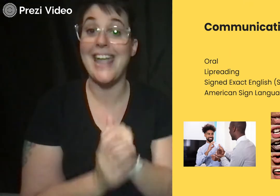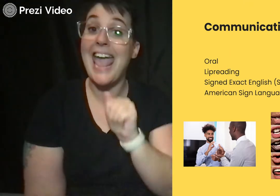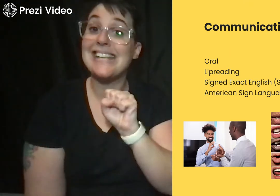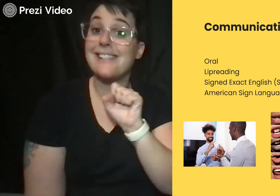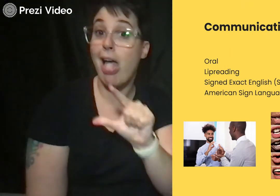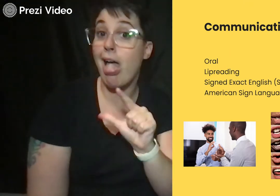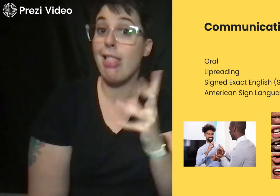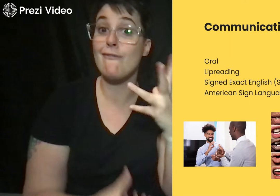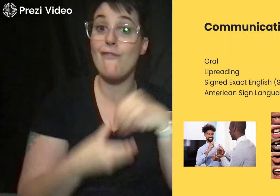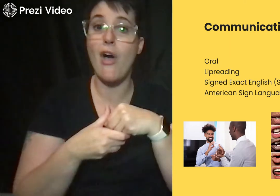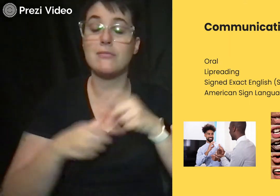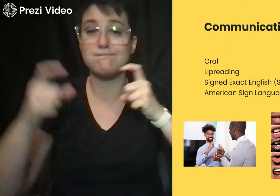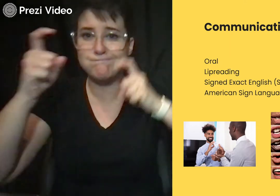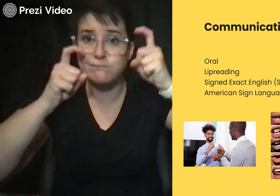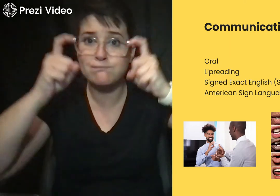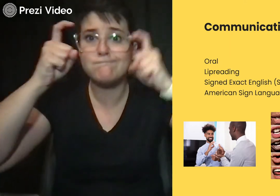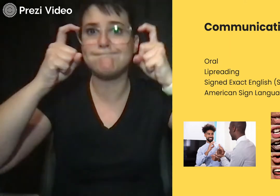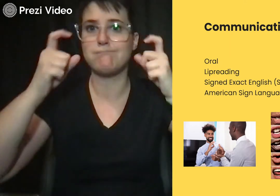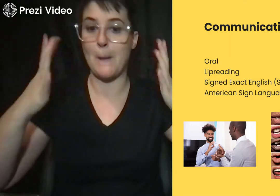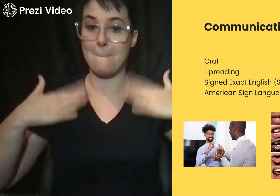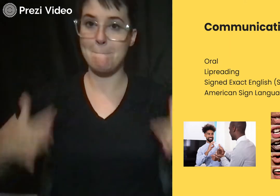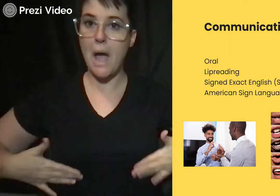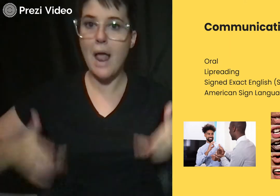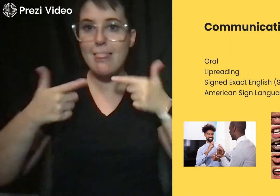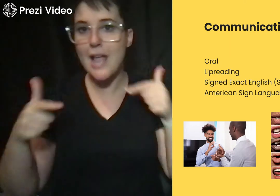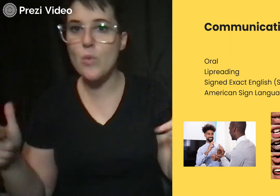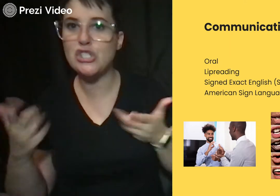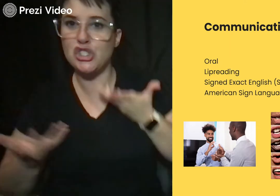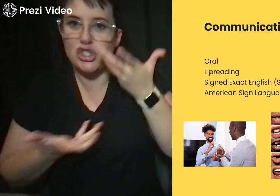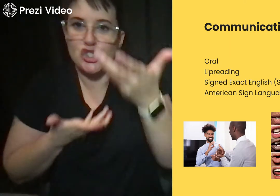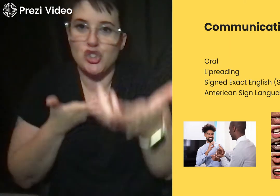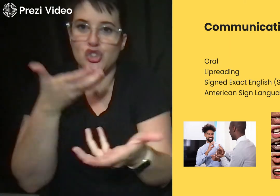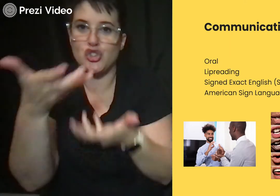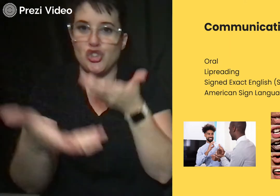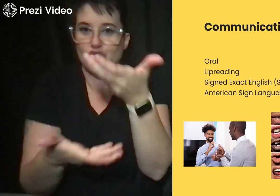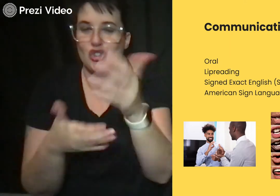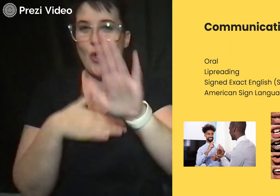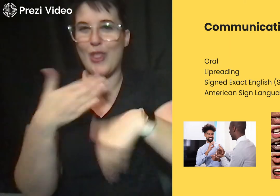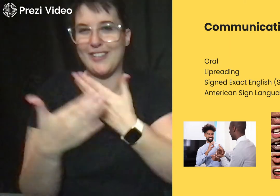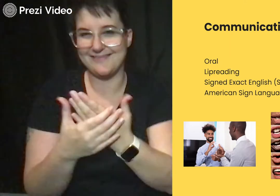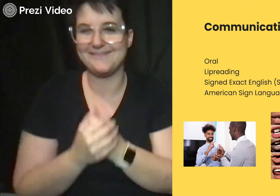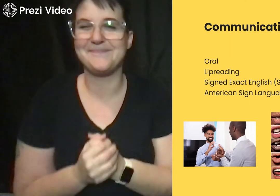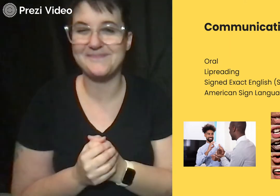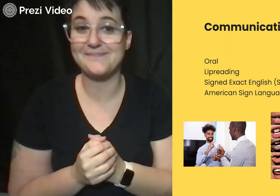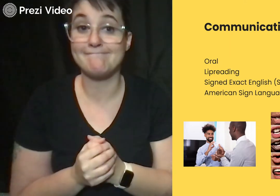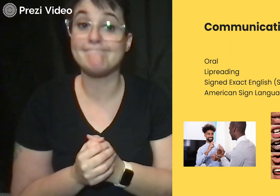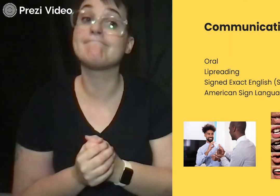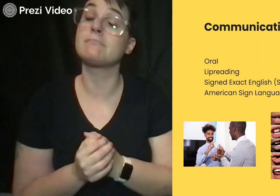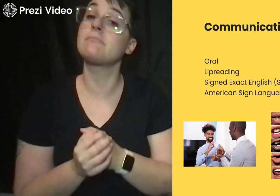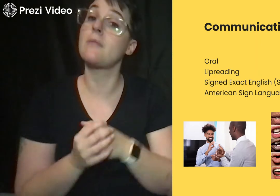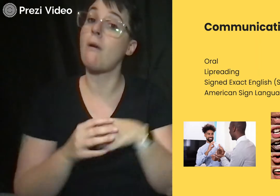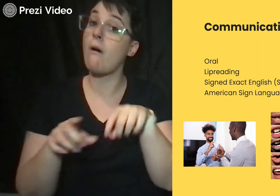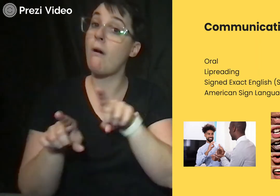ASL also makes use of facial expressions, body language, and gestures.